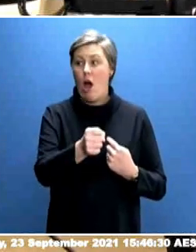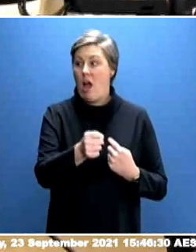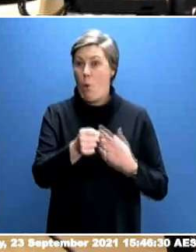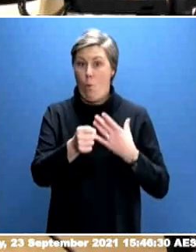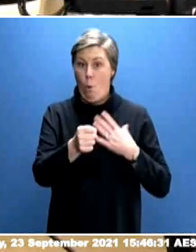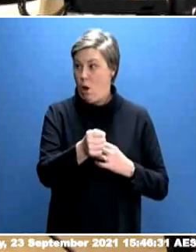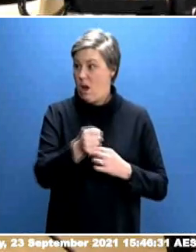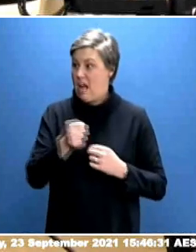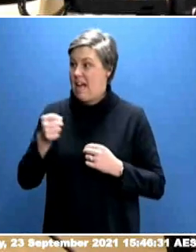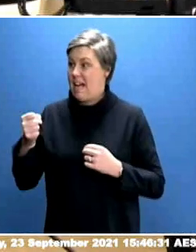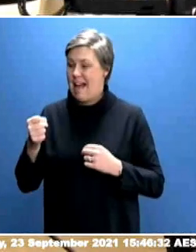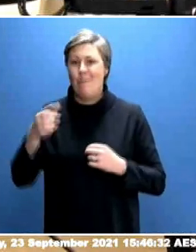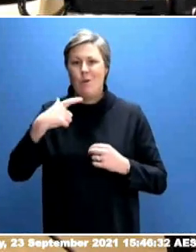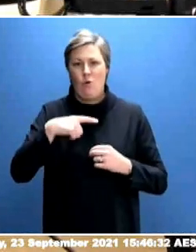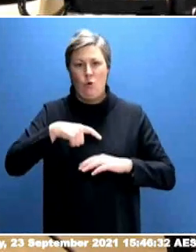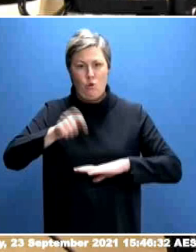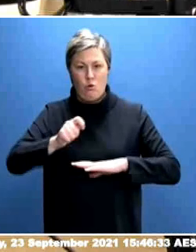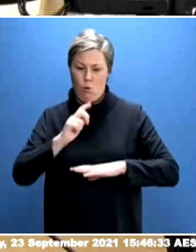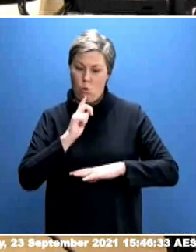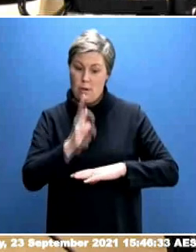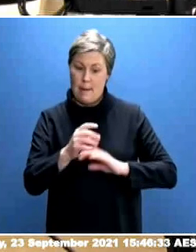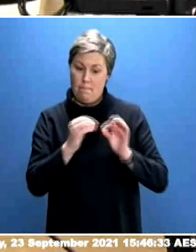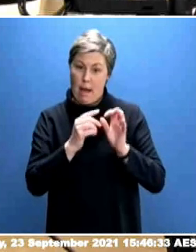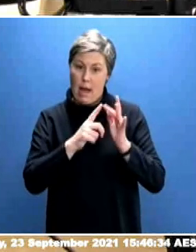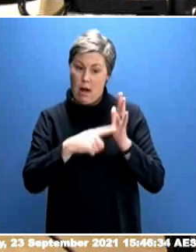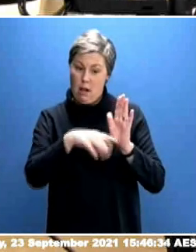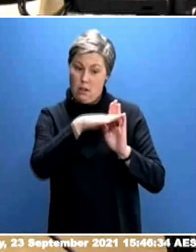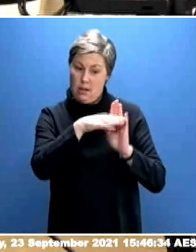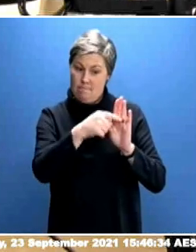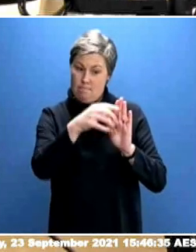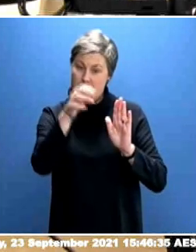There was a condition sought that the young person might be able to